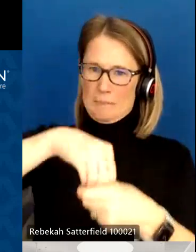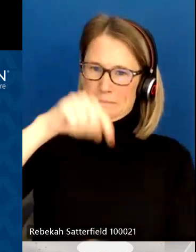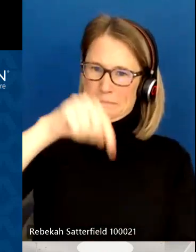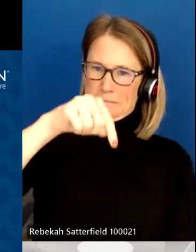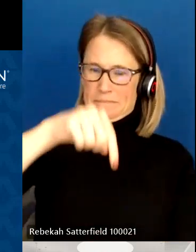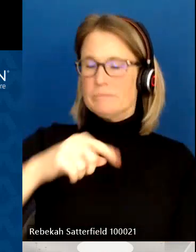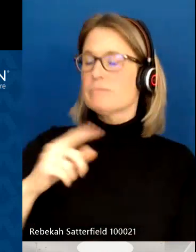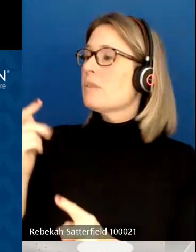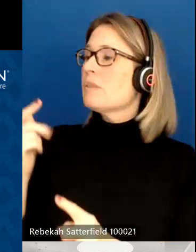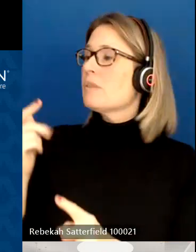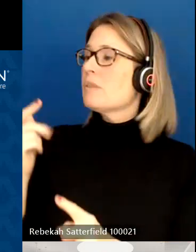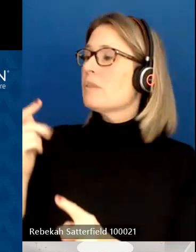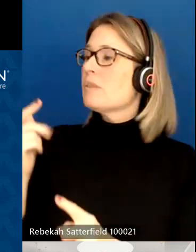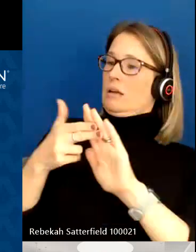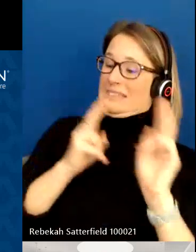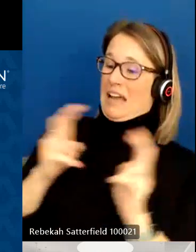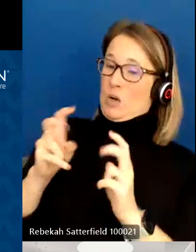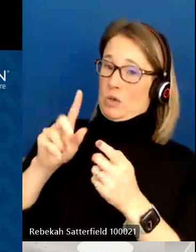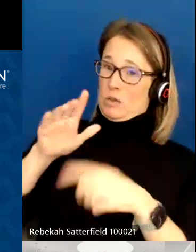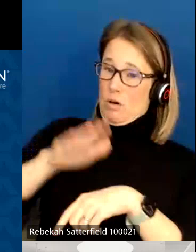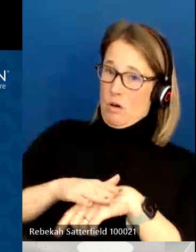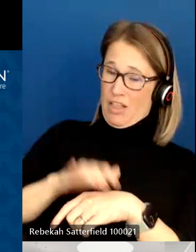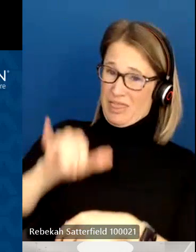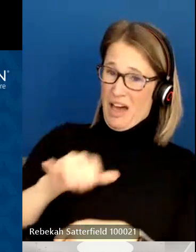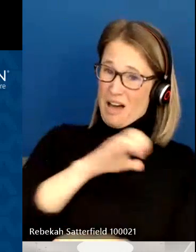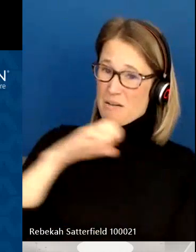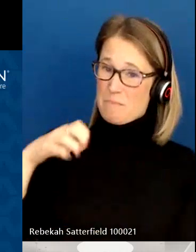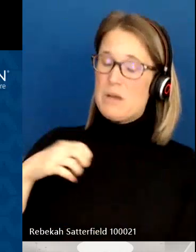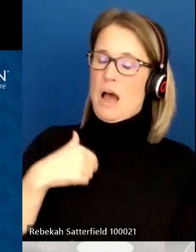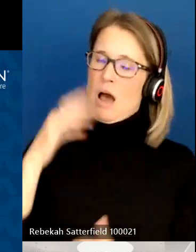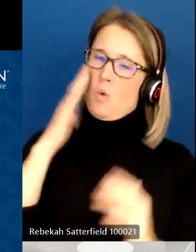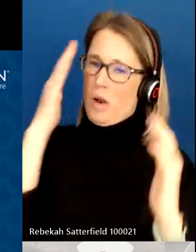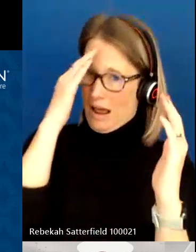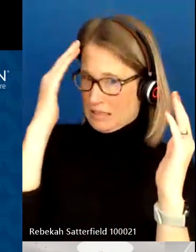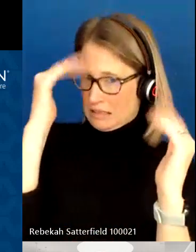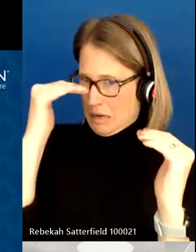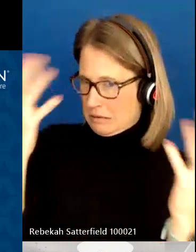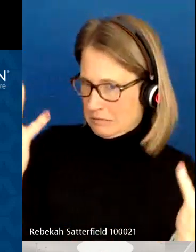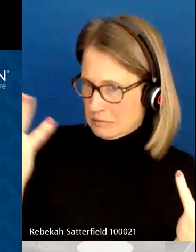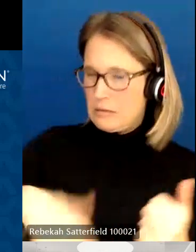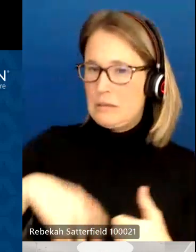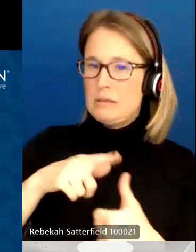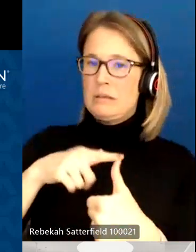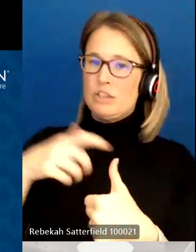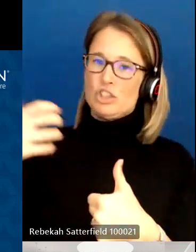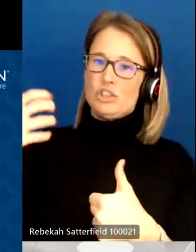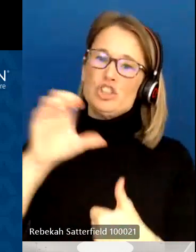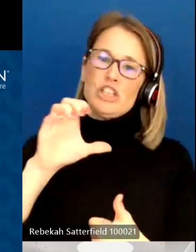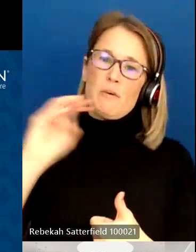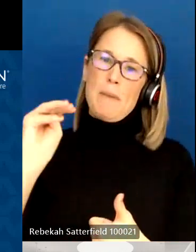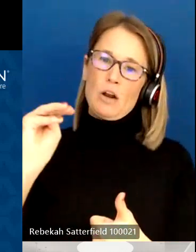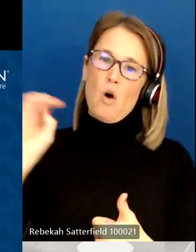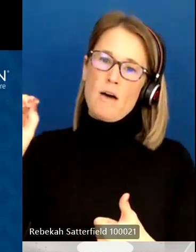of the individuals on that committee I would expect include the chief medical officer uh Deputy